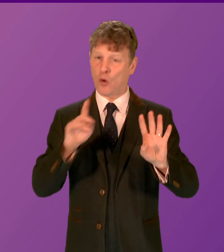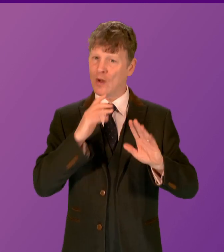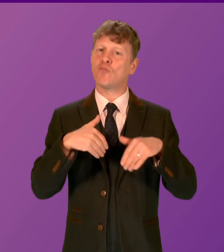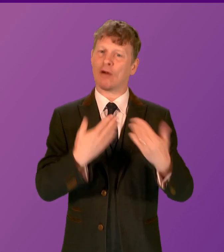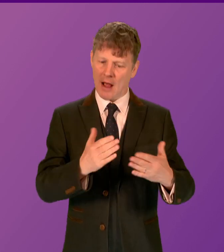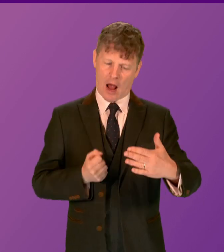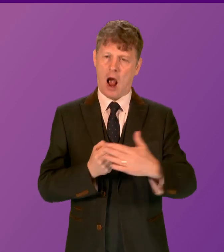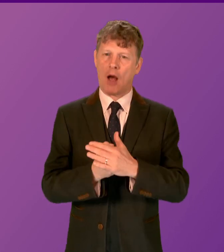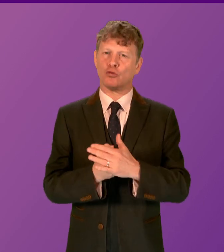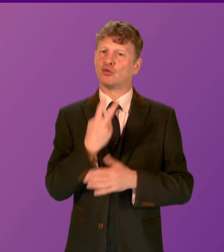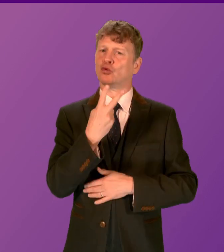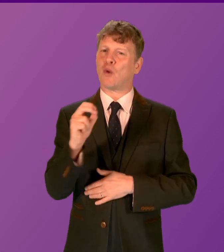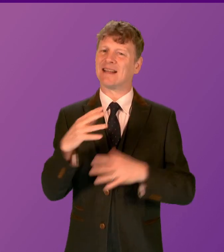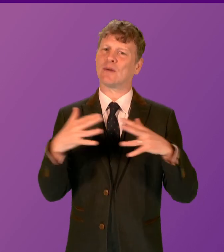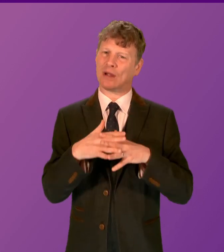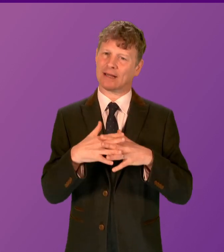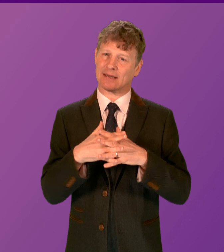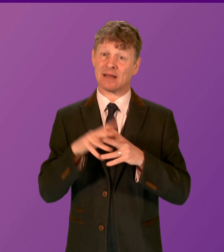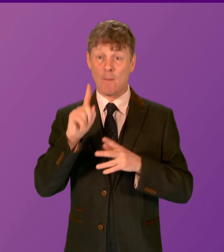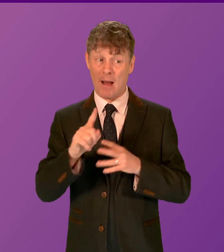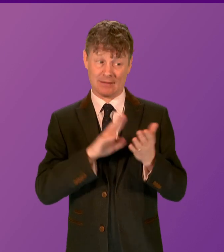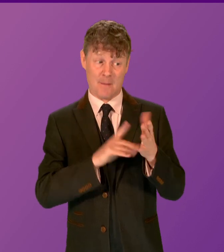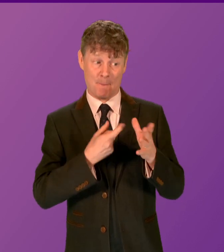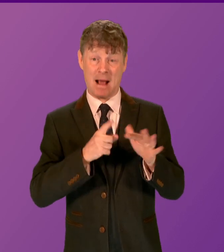Nevertheless, Gillian Mackay is right to push the Government and health boards to see what